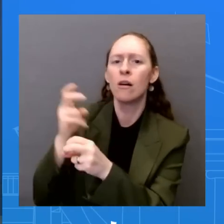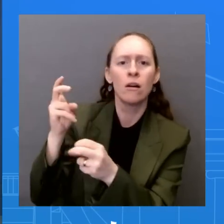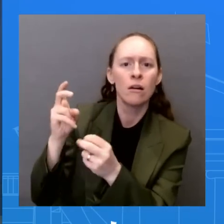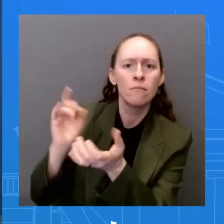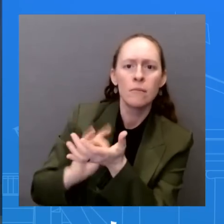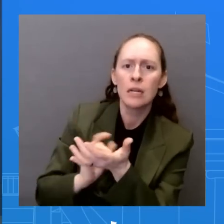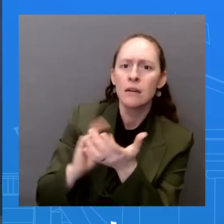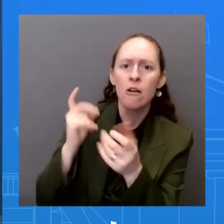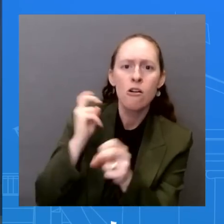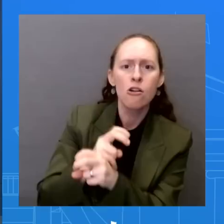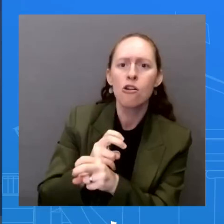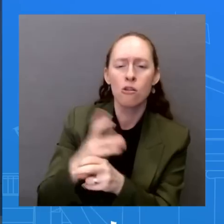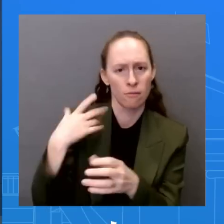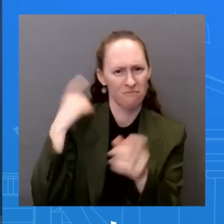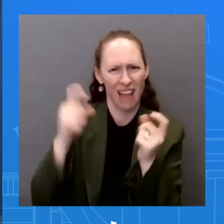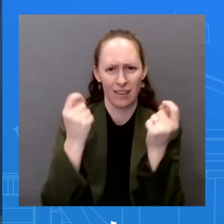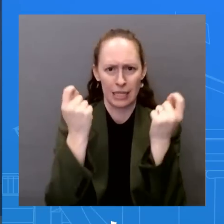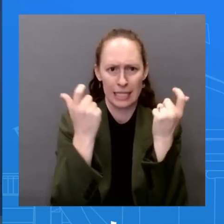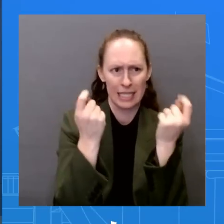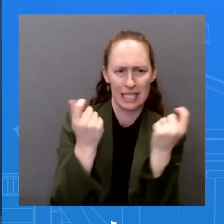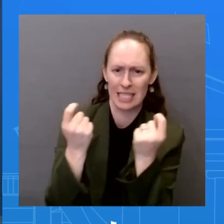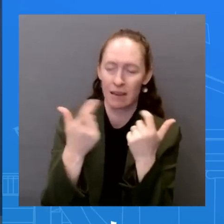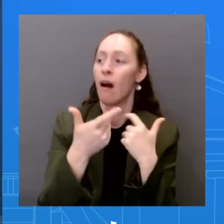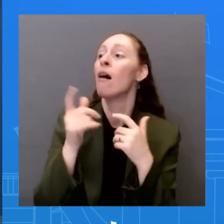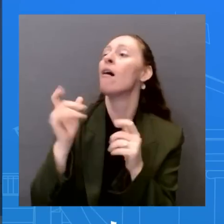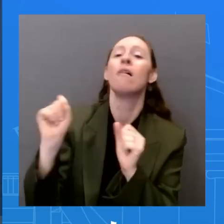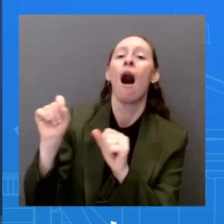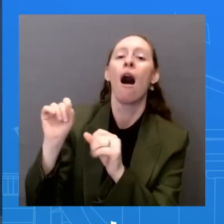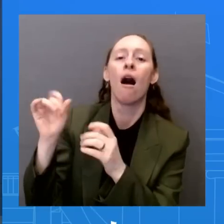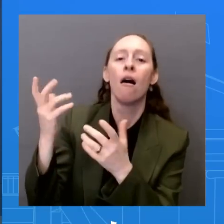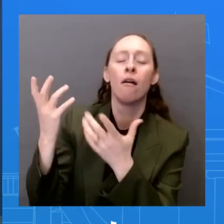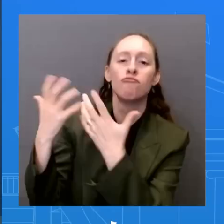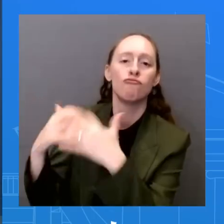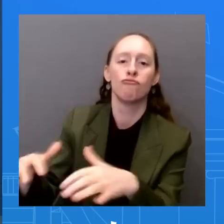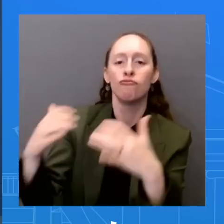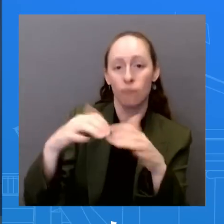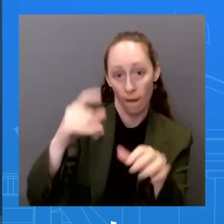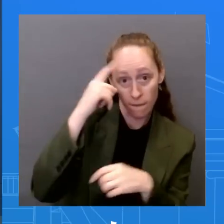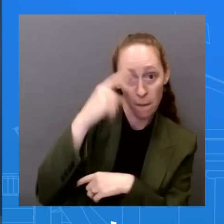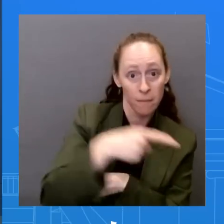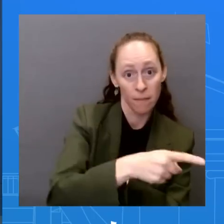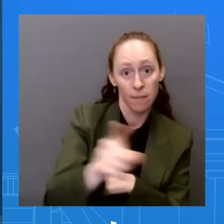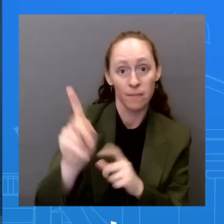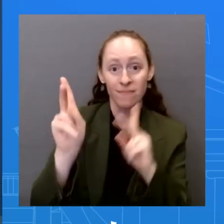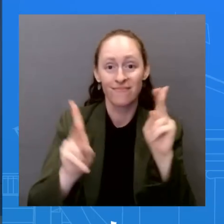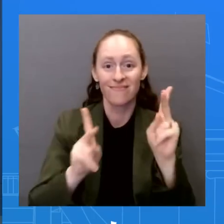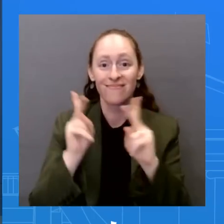including through equity interventions and event allocations in partnership with our outreach and engagement efforts,